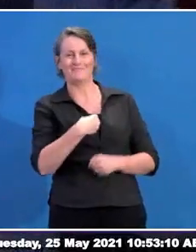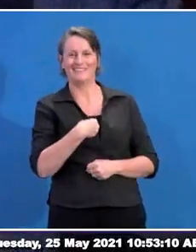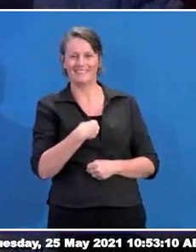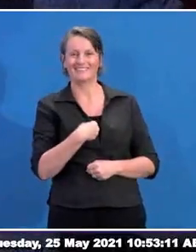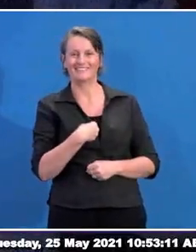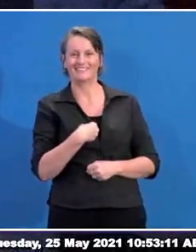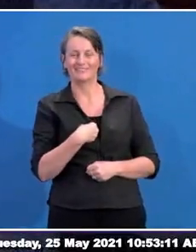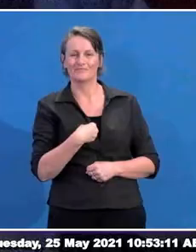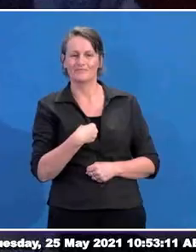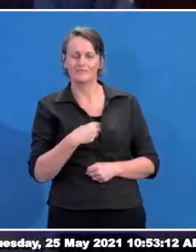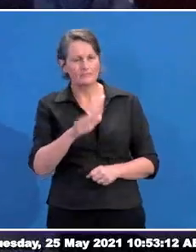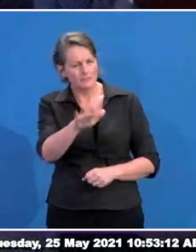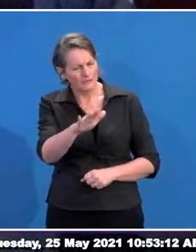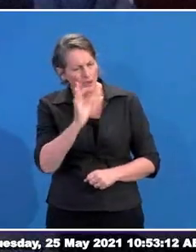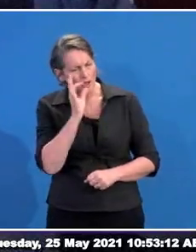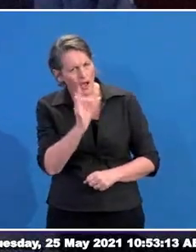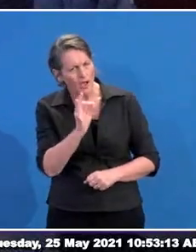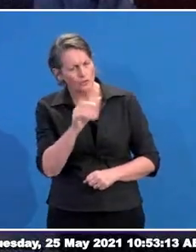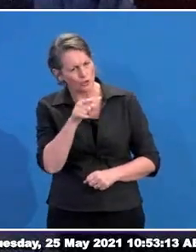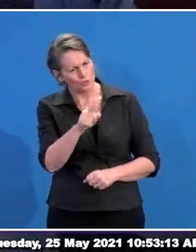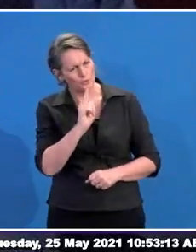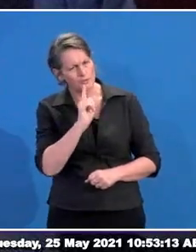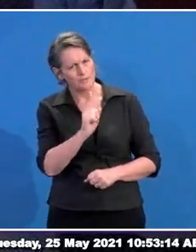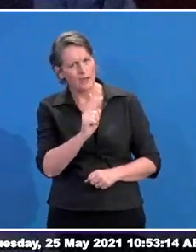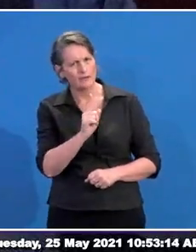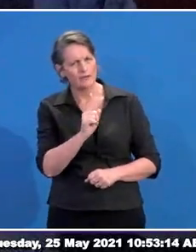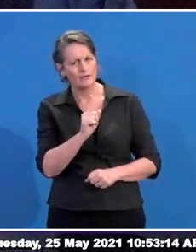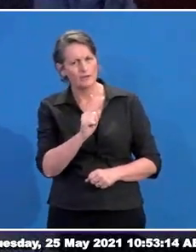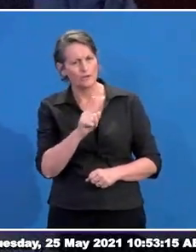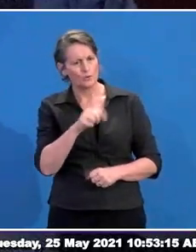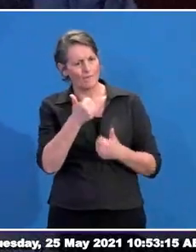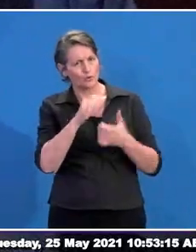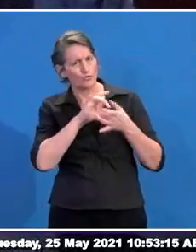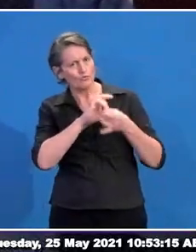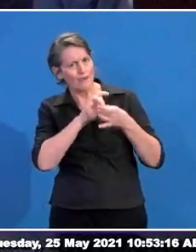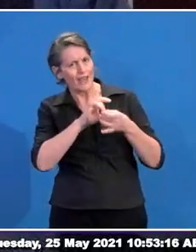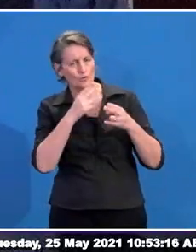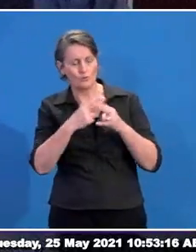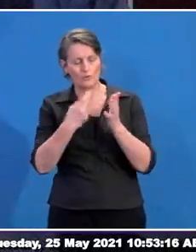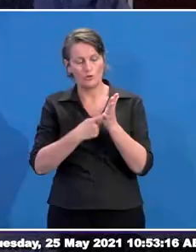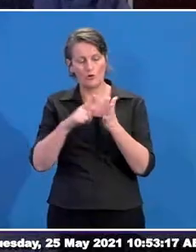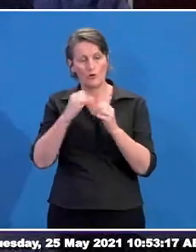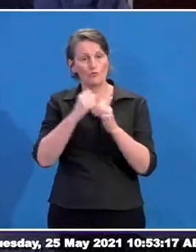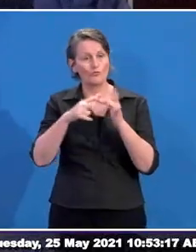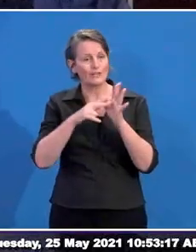Can I just ask you to pause there. You have said that you have a good relationship with Regional Manager 2, I think. ELIZA: Yeah.